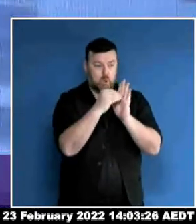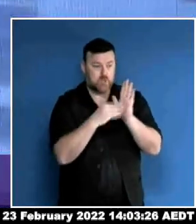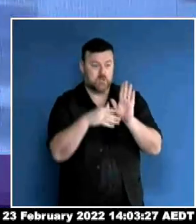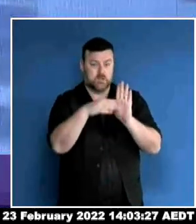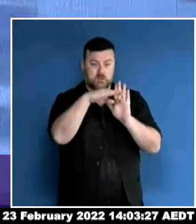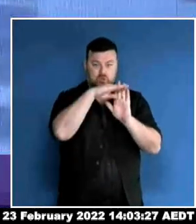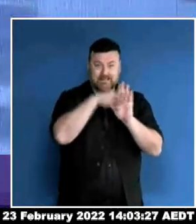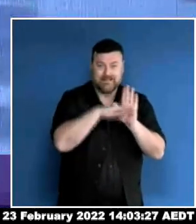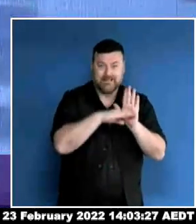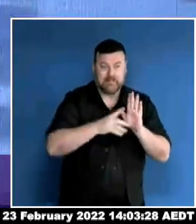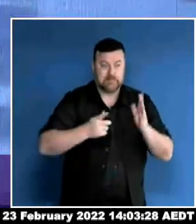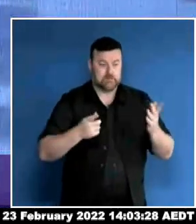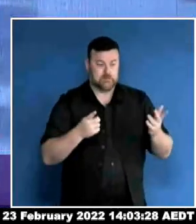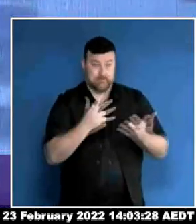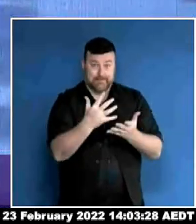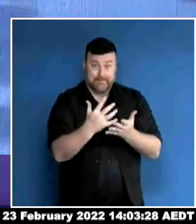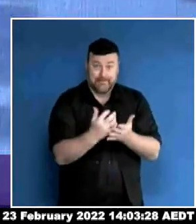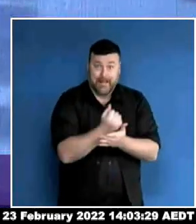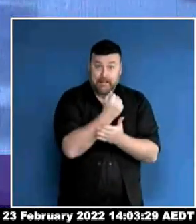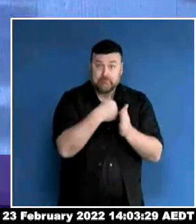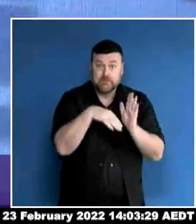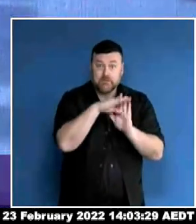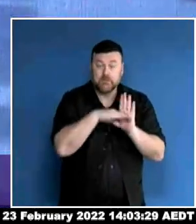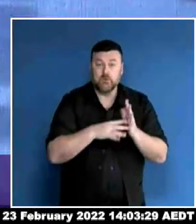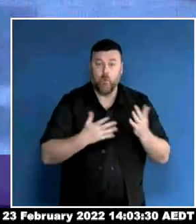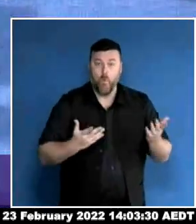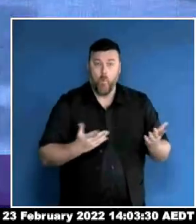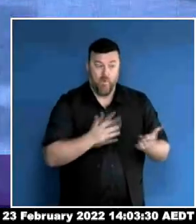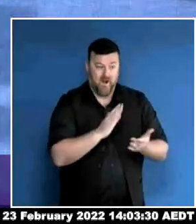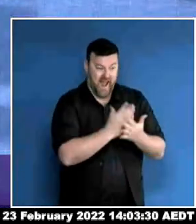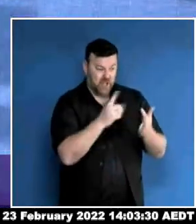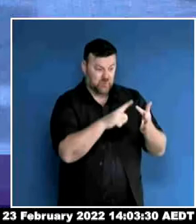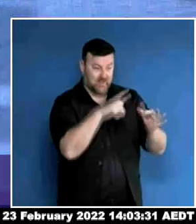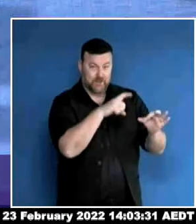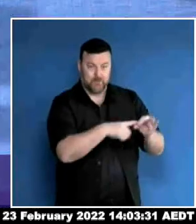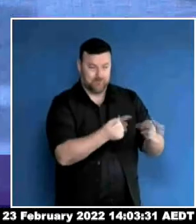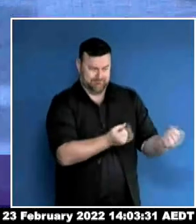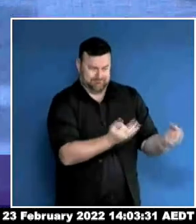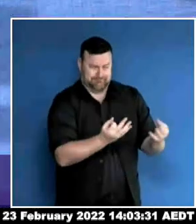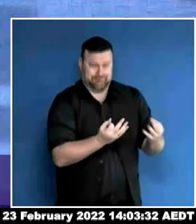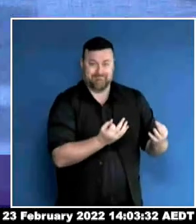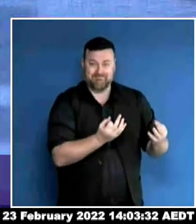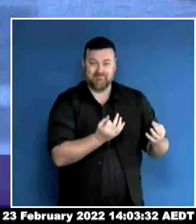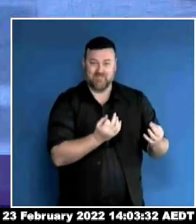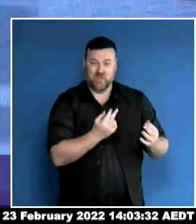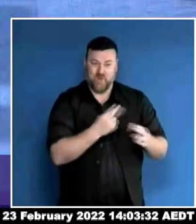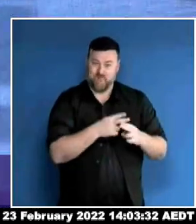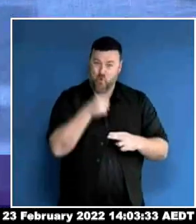proper facilities to train the participants to make coffee and teach them how to become